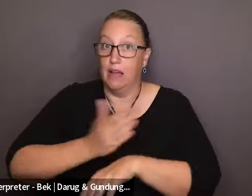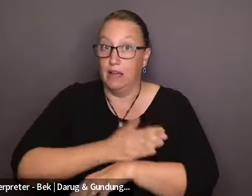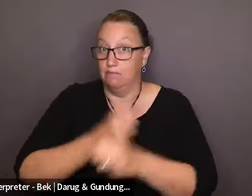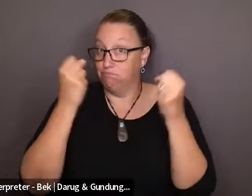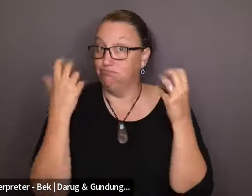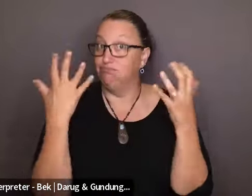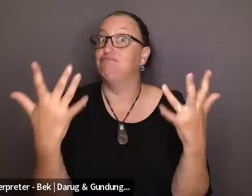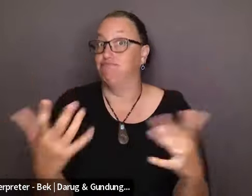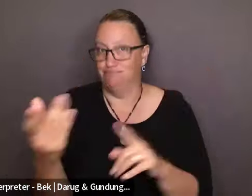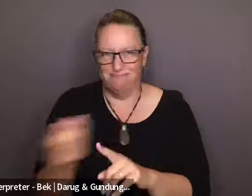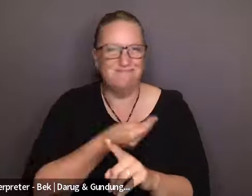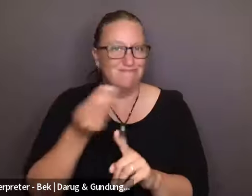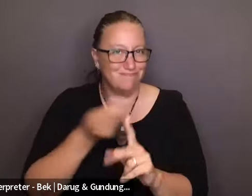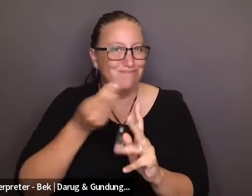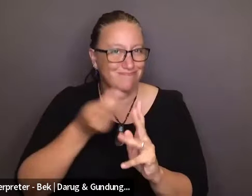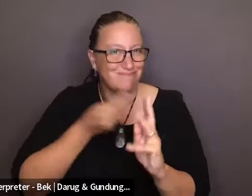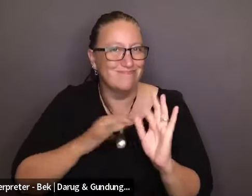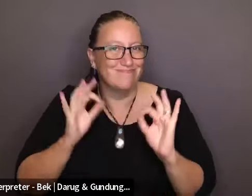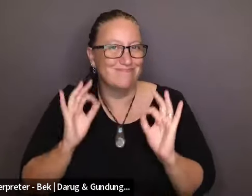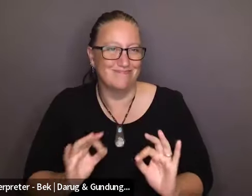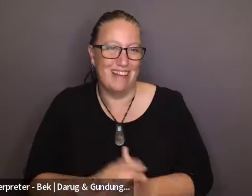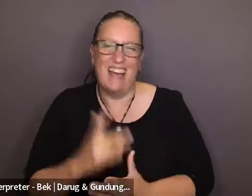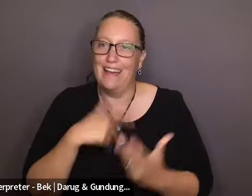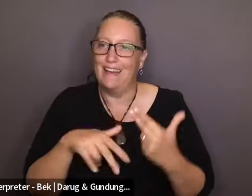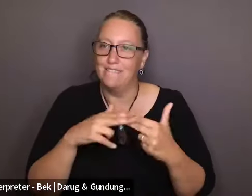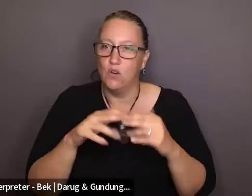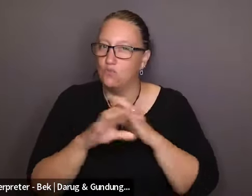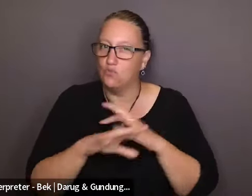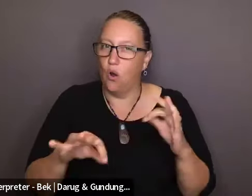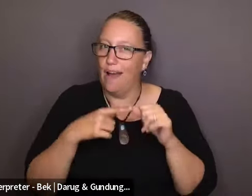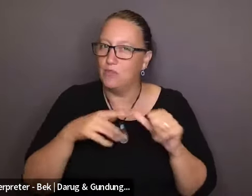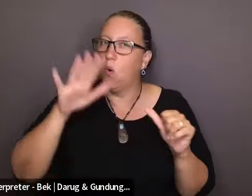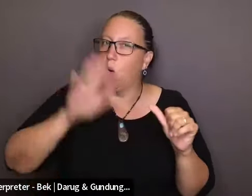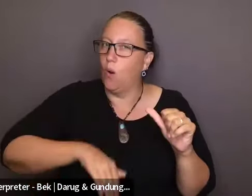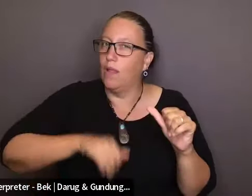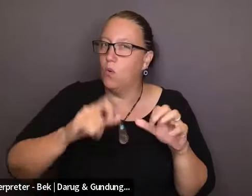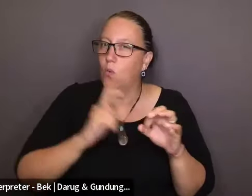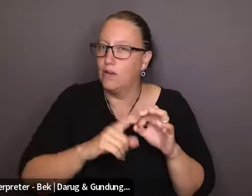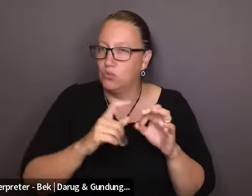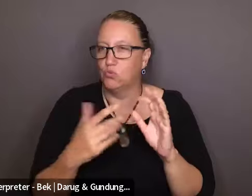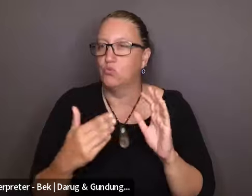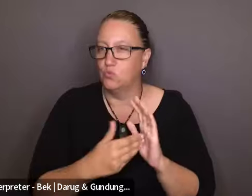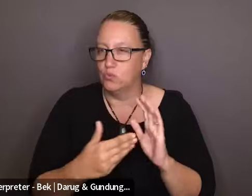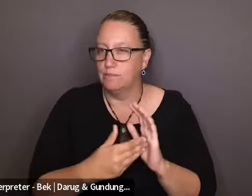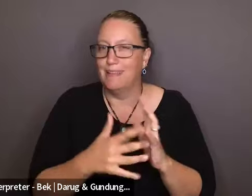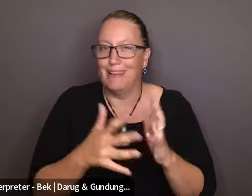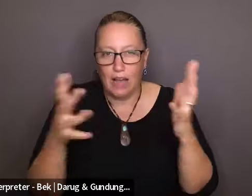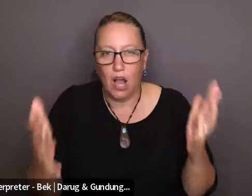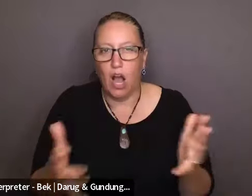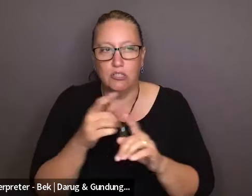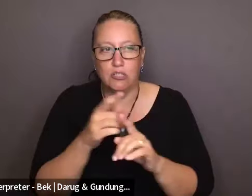we will cover questions that have been submitted in advance , and we had a lot of questions submitted in